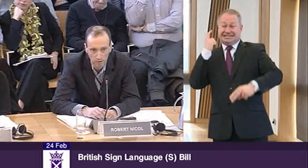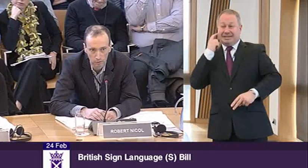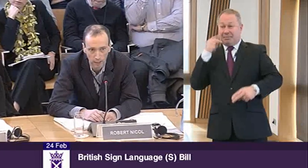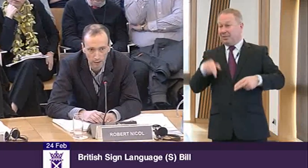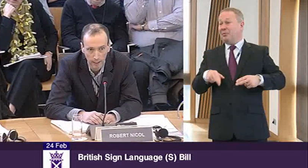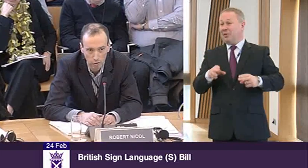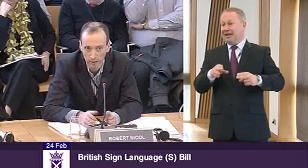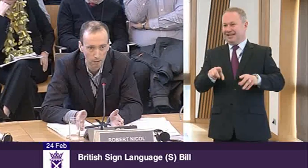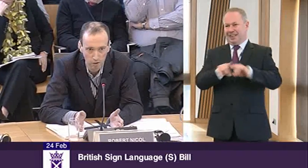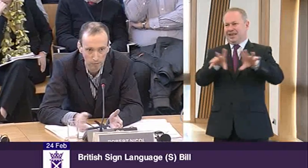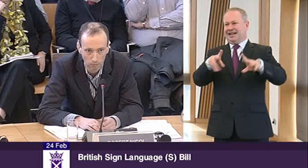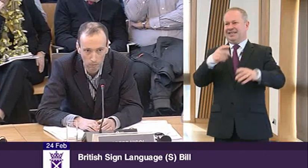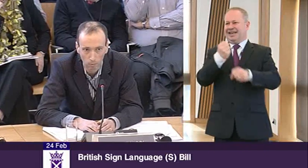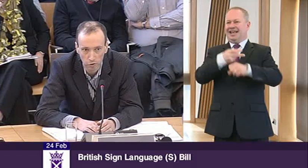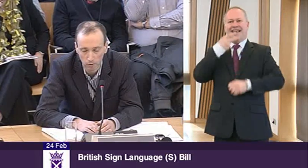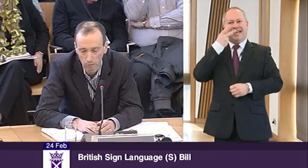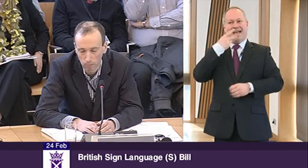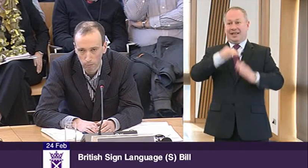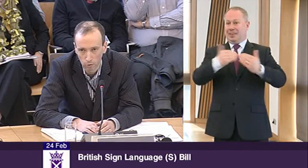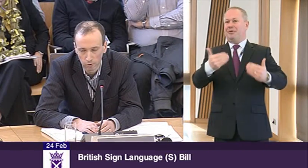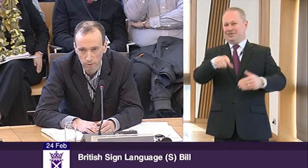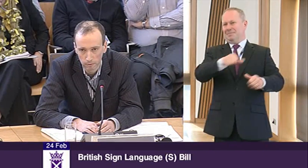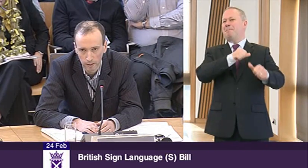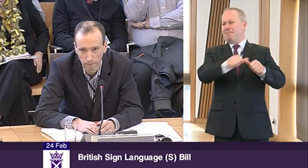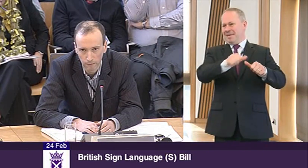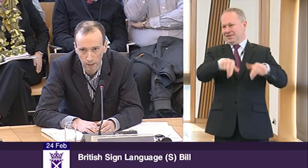as suggested, along the lines of the system under the Gaelic Language (Scotland) Act 2005,